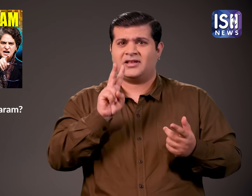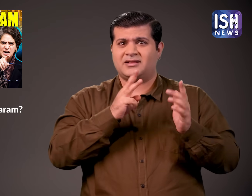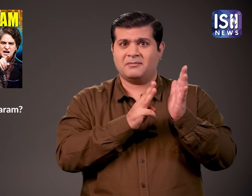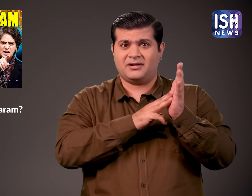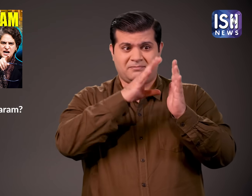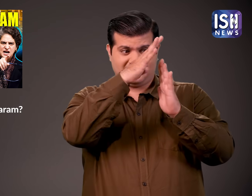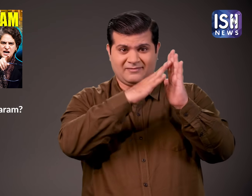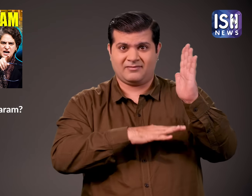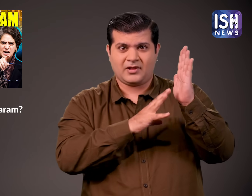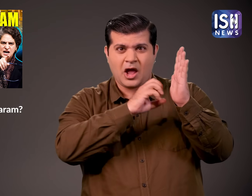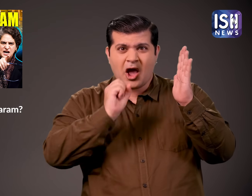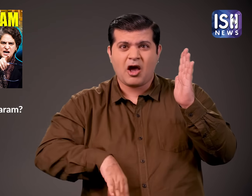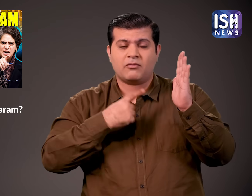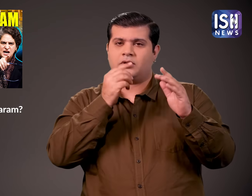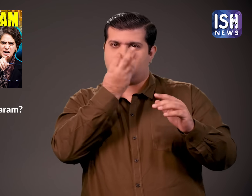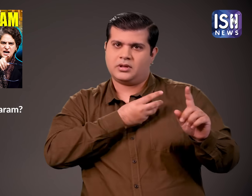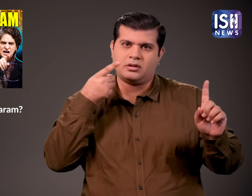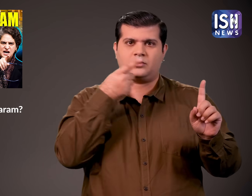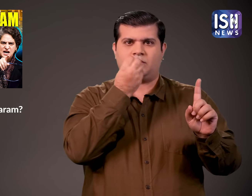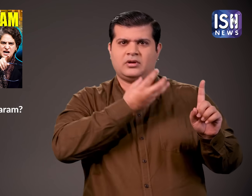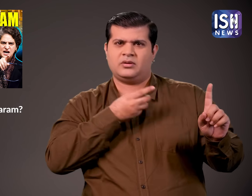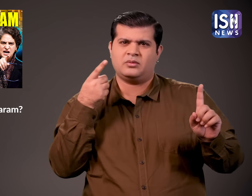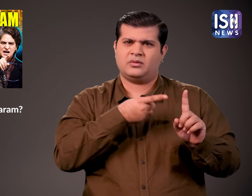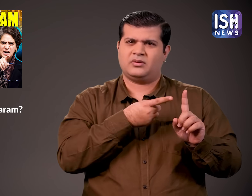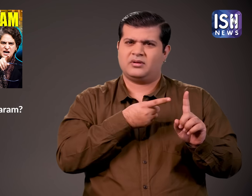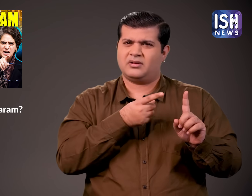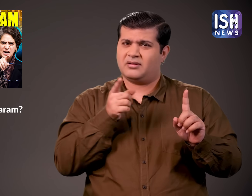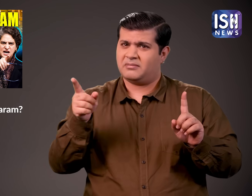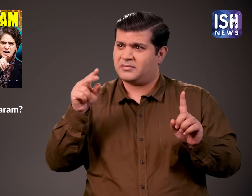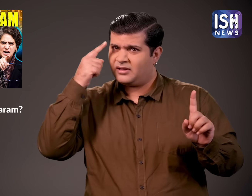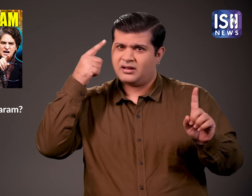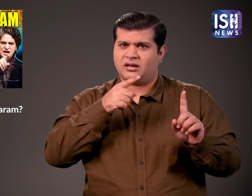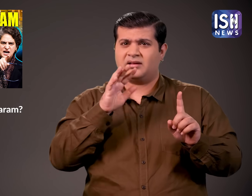PM Modi blamed Nehru Ji for removing some stanzas from Vande Mataram.